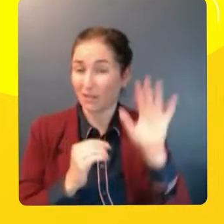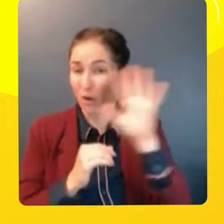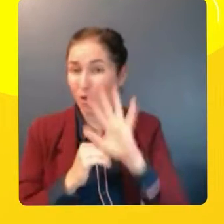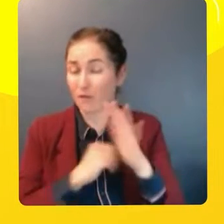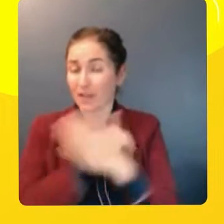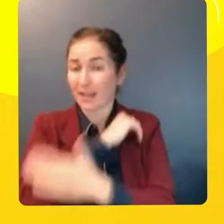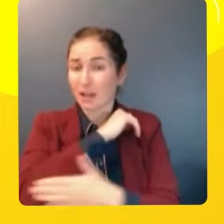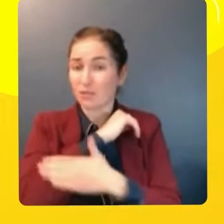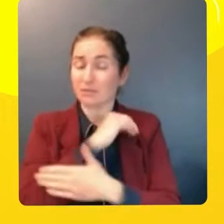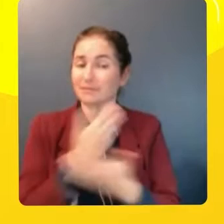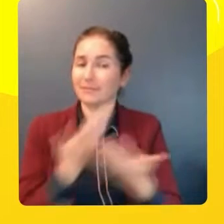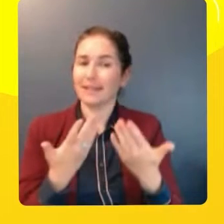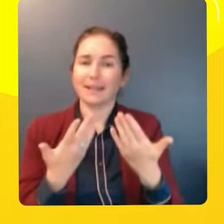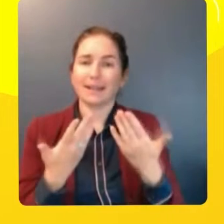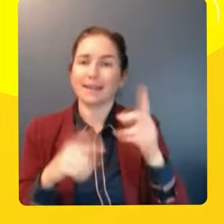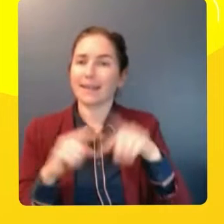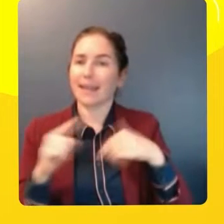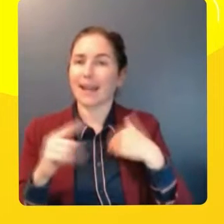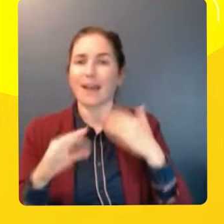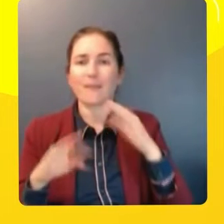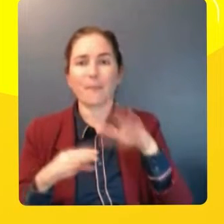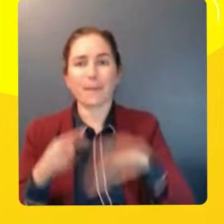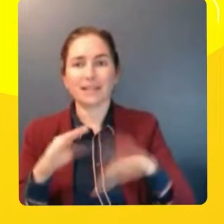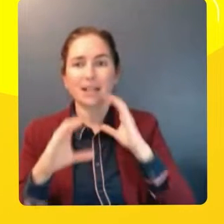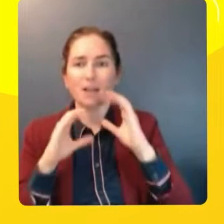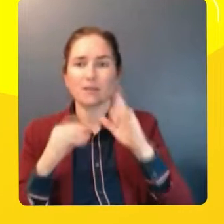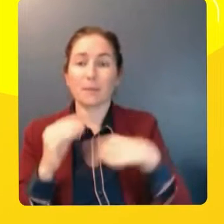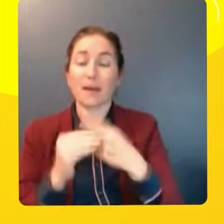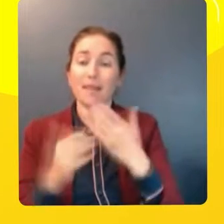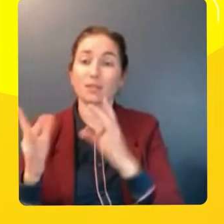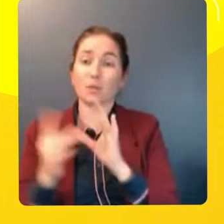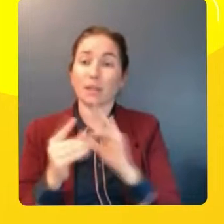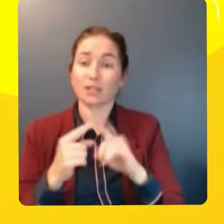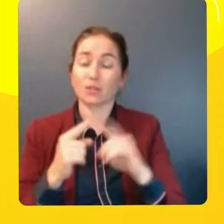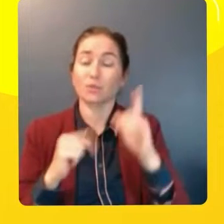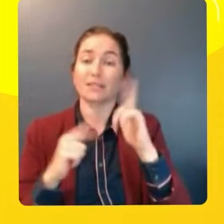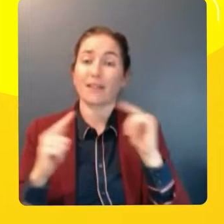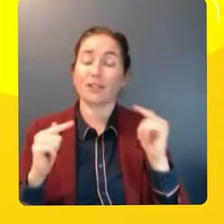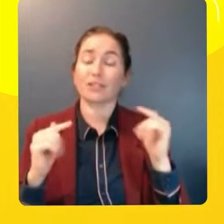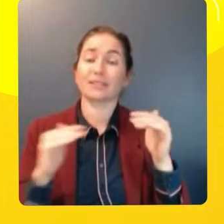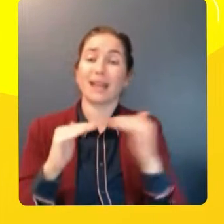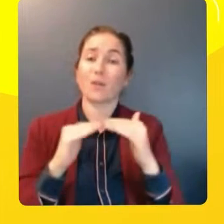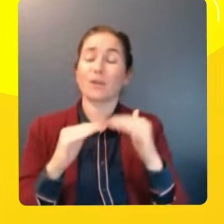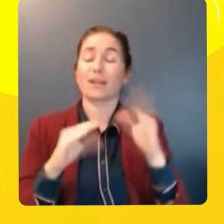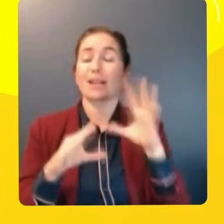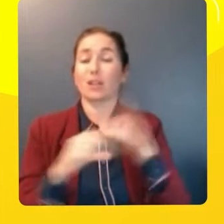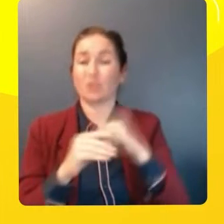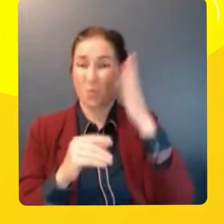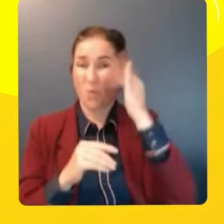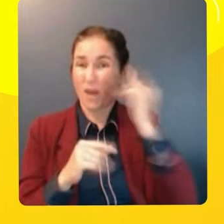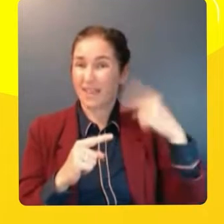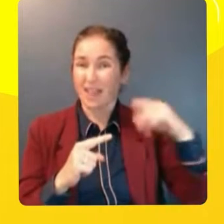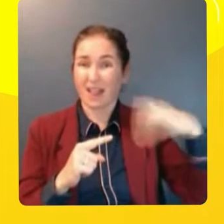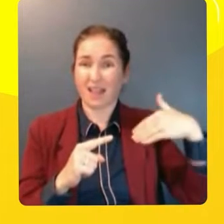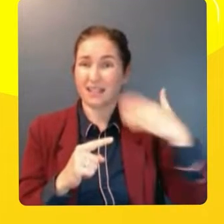they can't have basic conversations about things relating to diversity, equity and inclusion because they haven't even come down to basic understandings